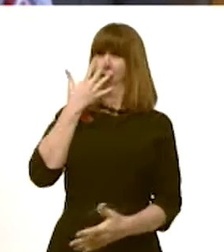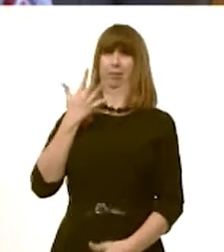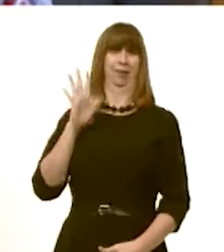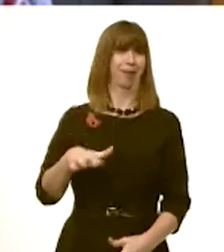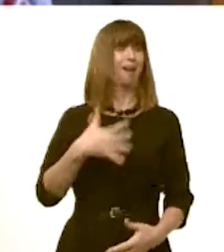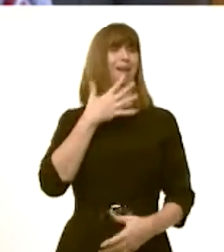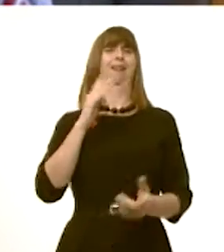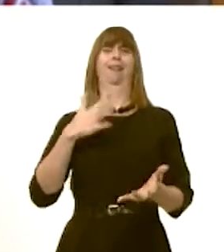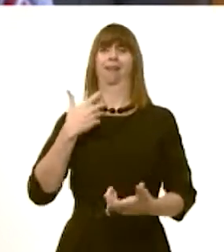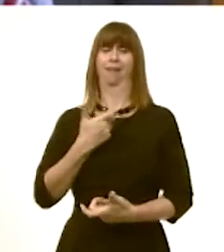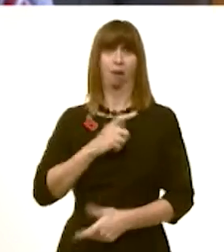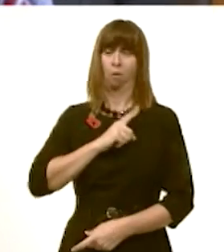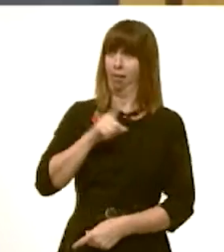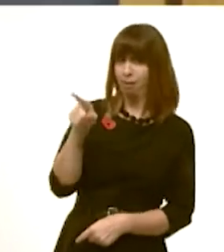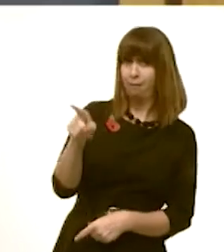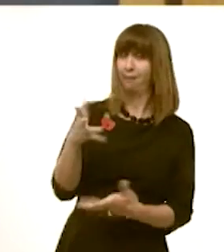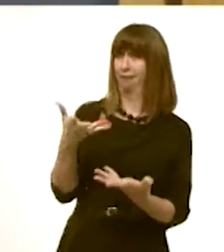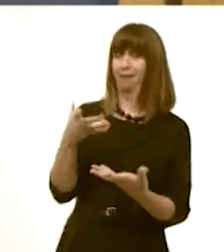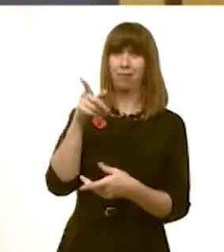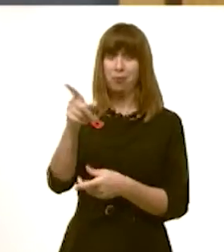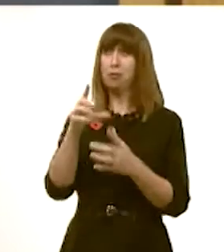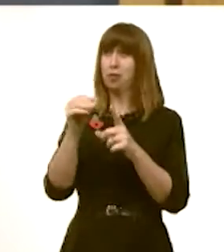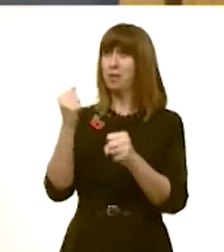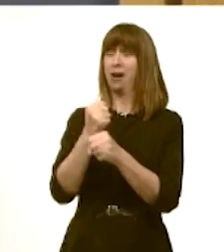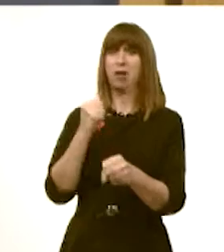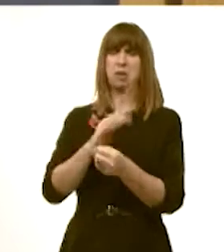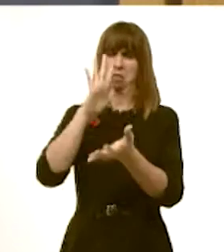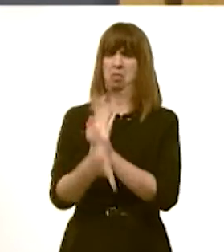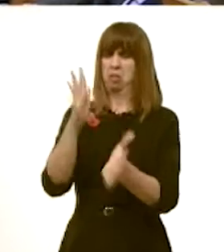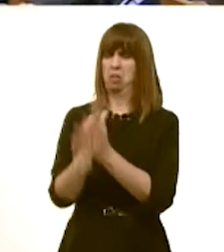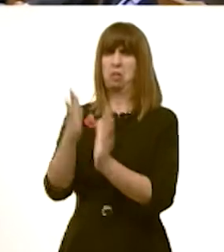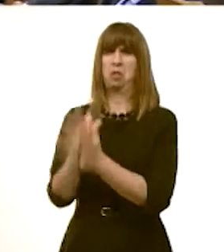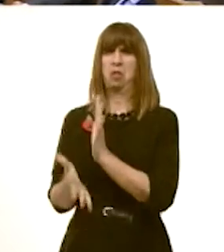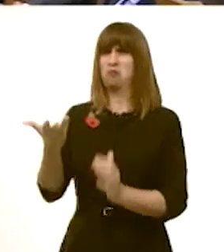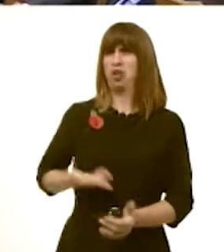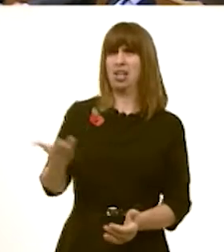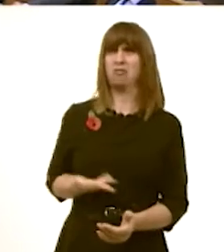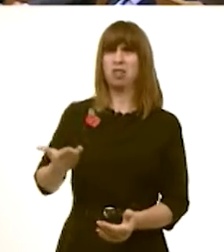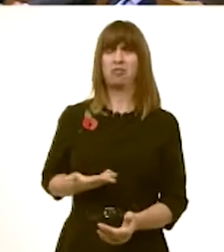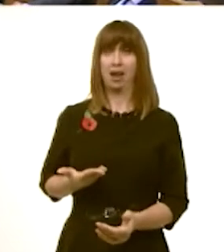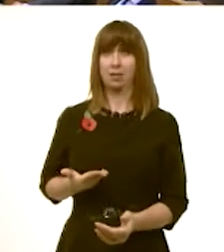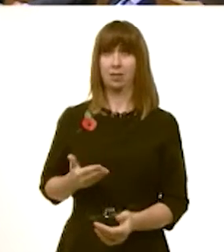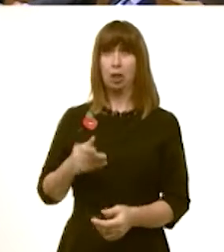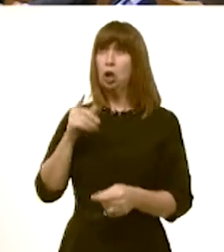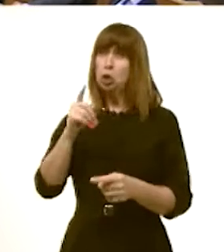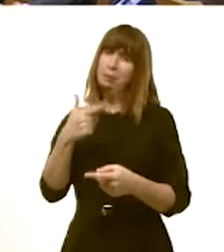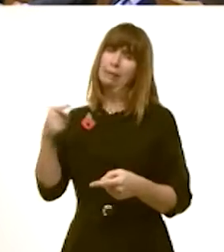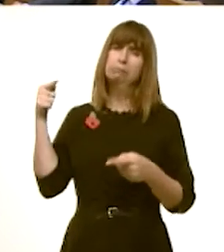That is something that I certainly welcome. His party have done nothing else in the past few months other than attack the rights of